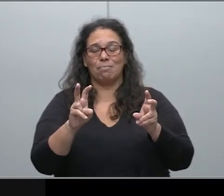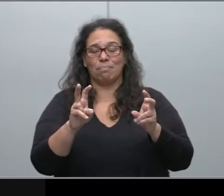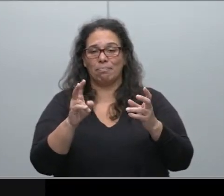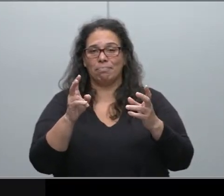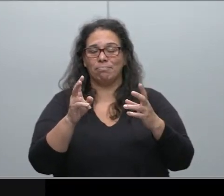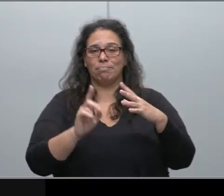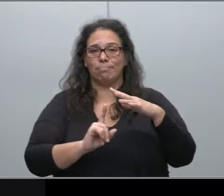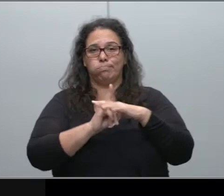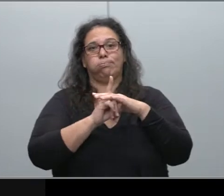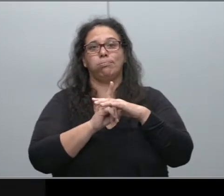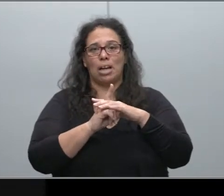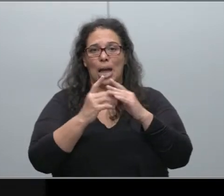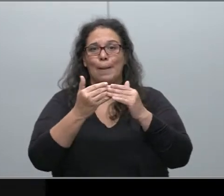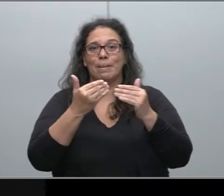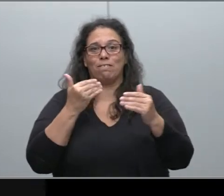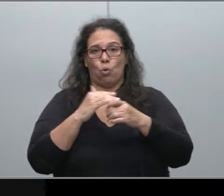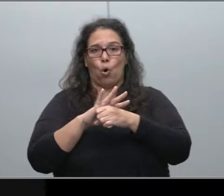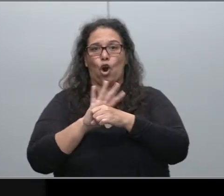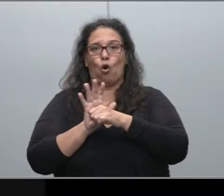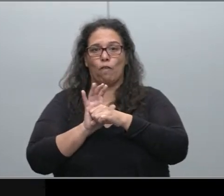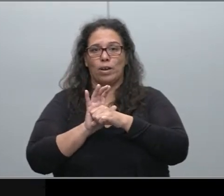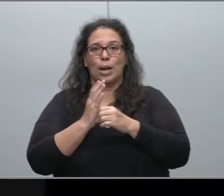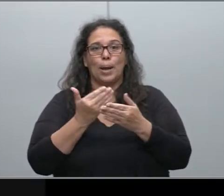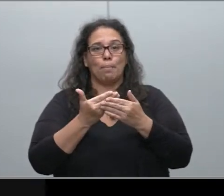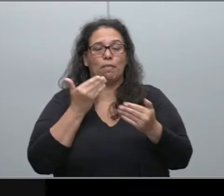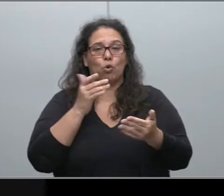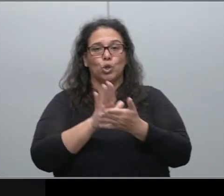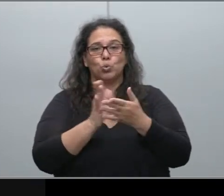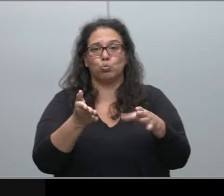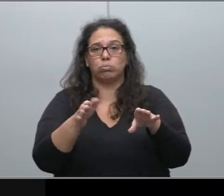Would anybody else like to share anything around parents and the needs for their training?